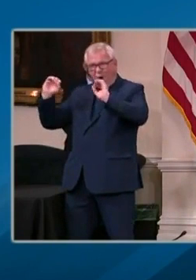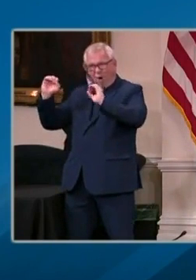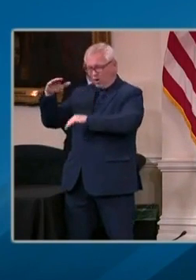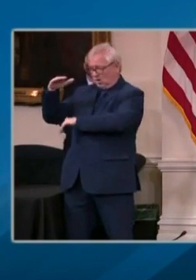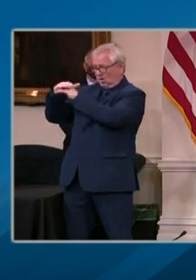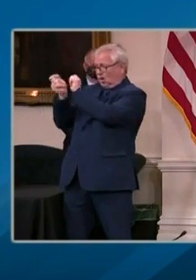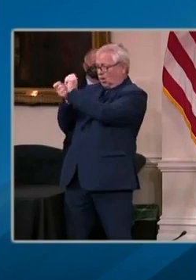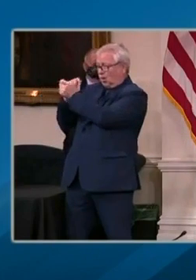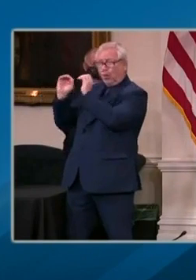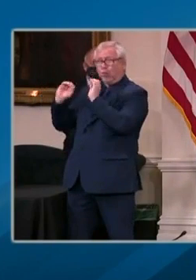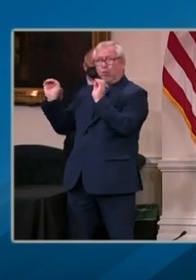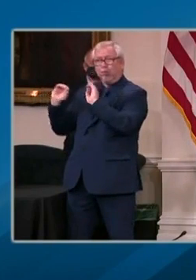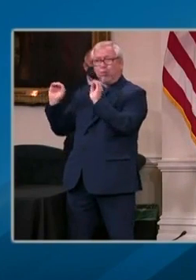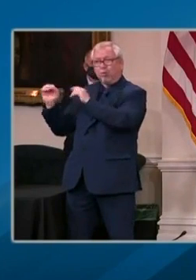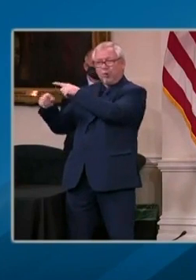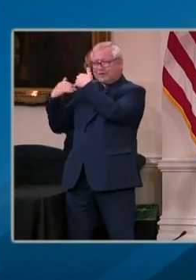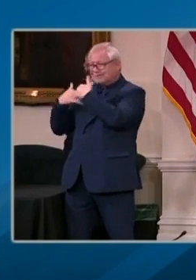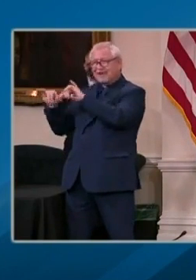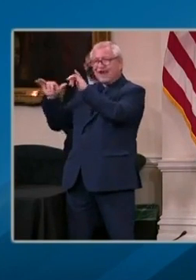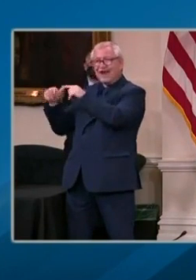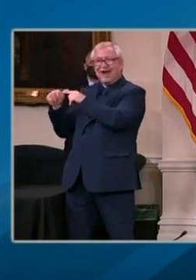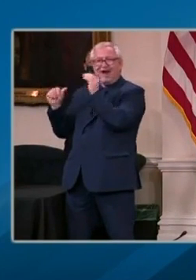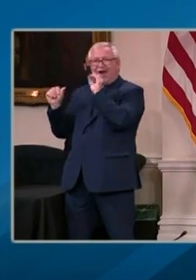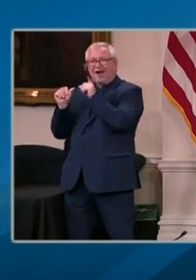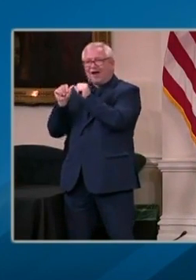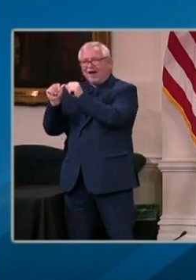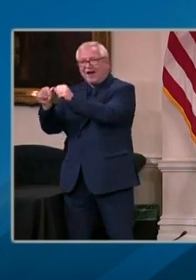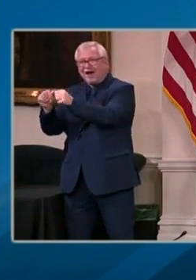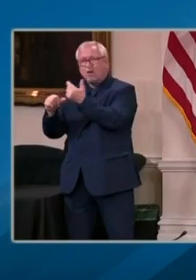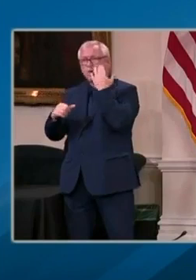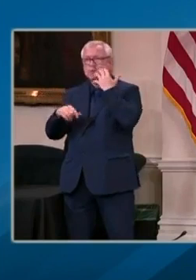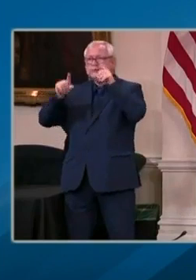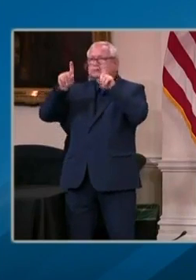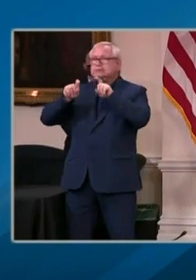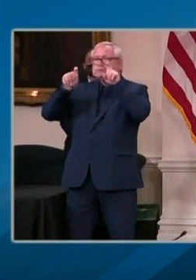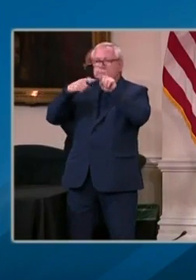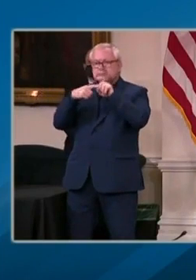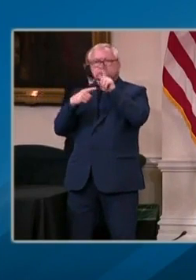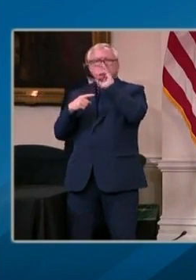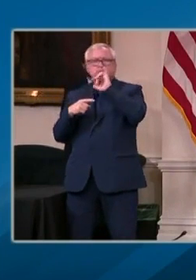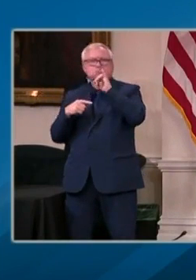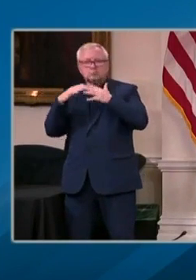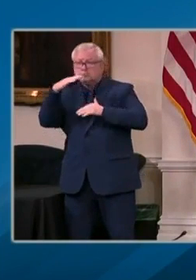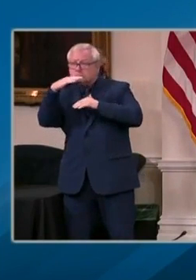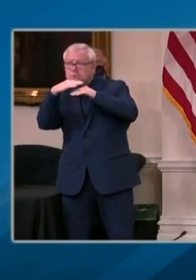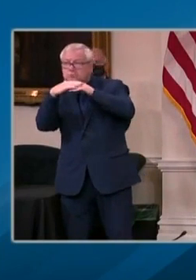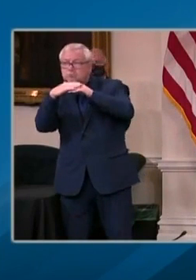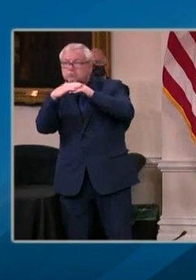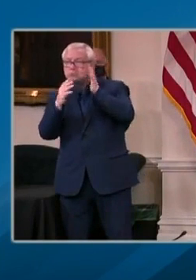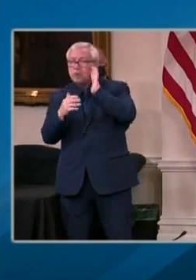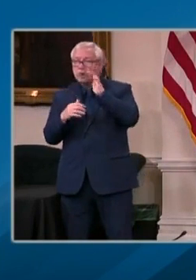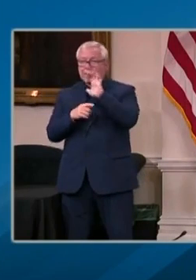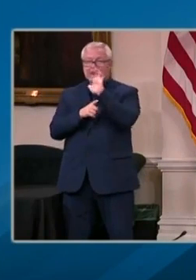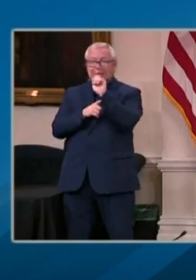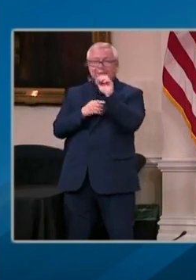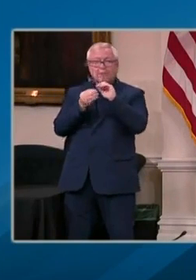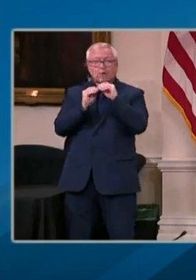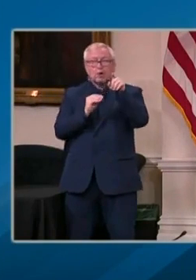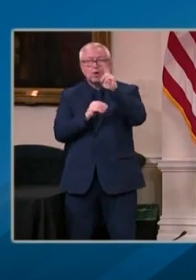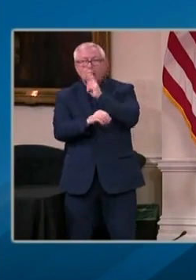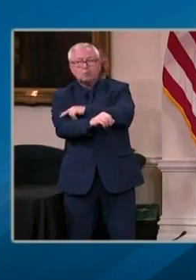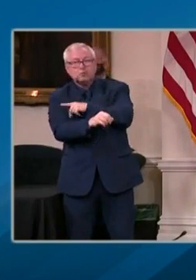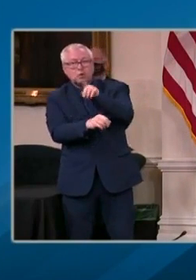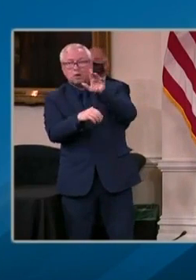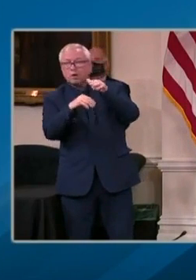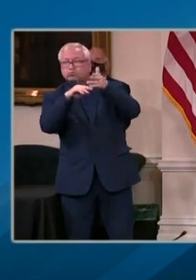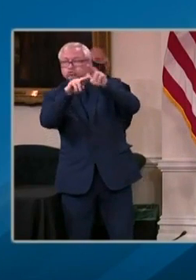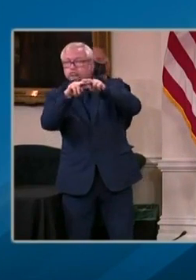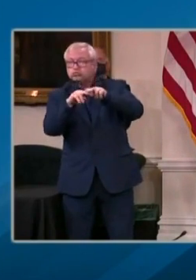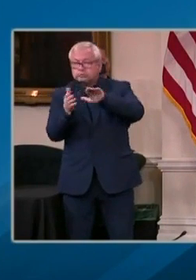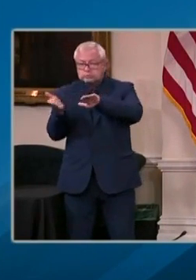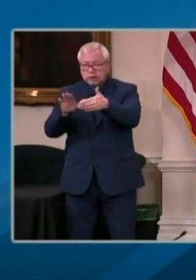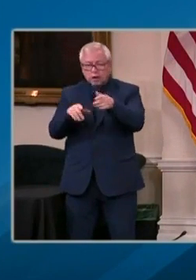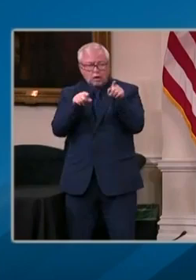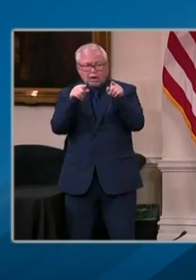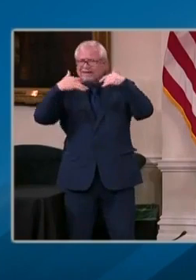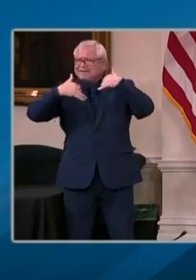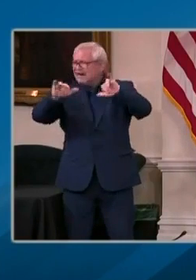BUT LET ME BE CLEAR, THERE IS NO CEILING TO THIS, OR AT LEAST ONE W WE DO NOT WANT TO TEST.